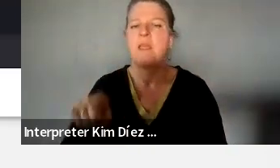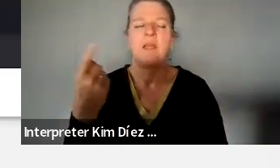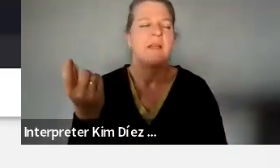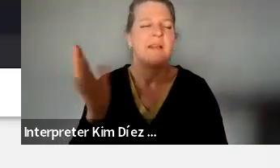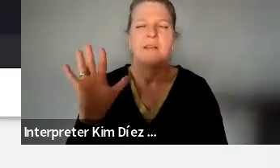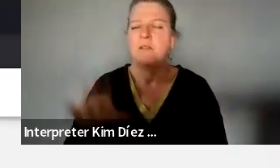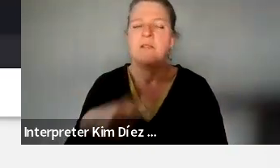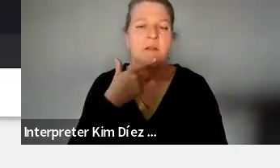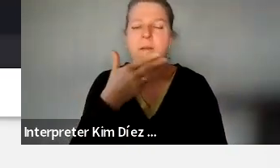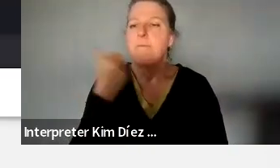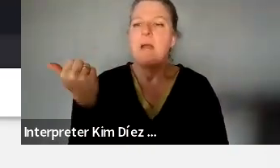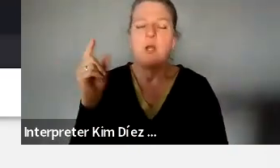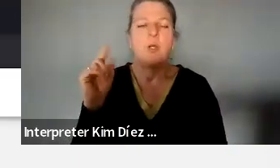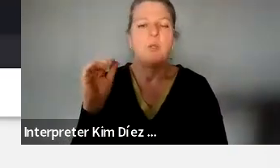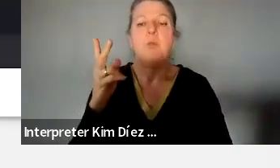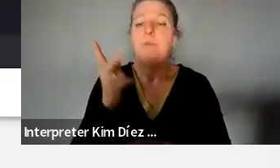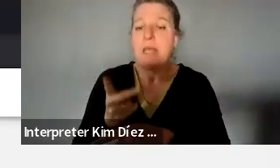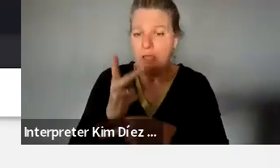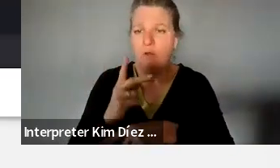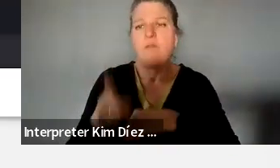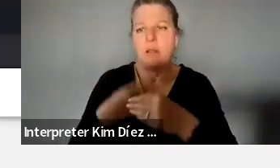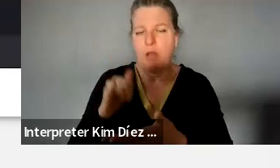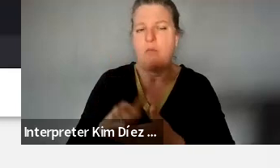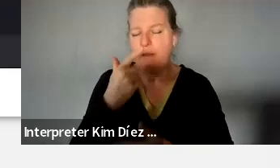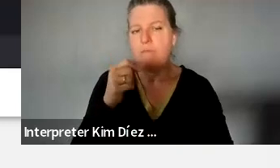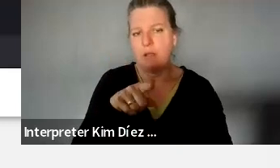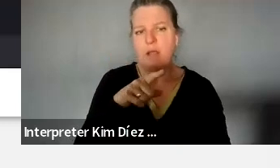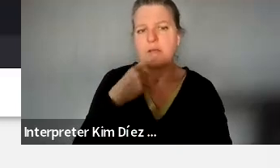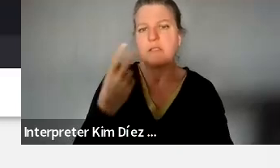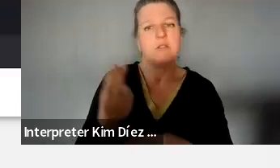it's better to be careful about that 'cause this is used worldwide essentially,